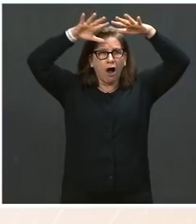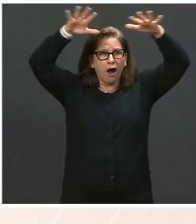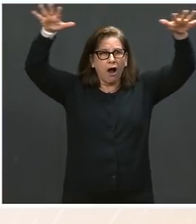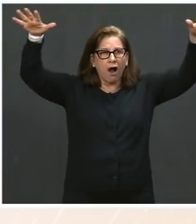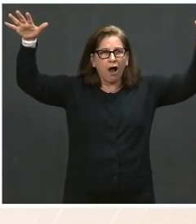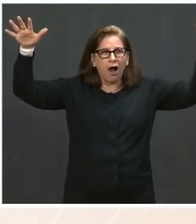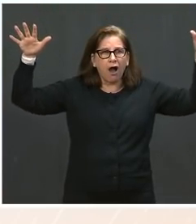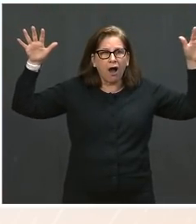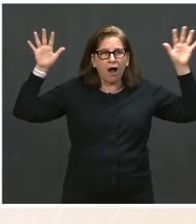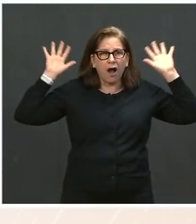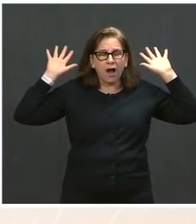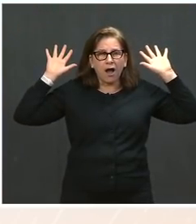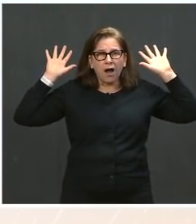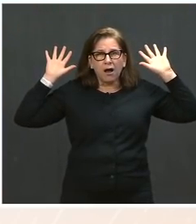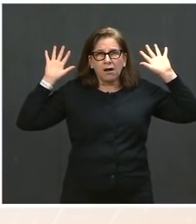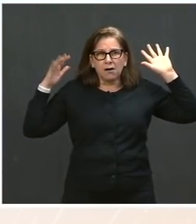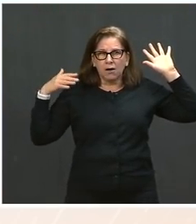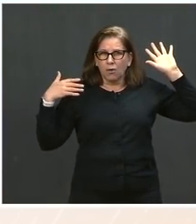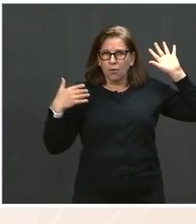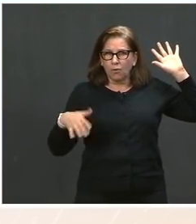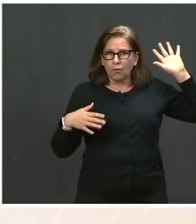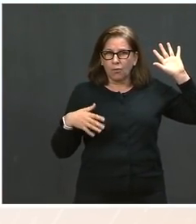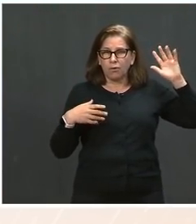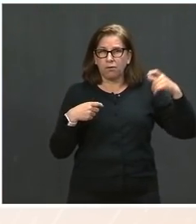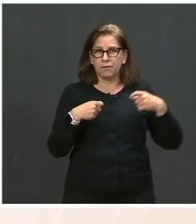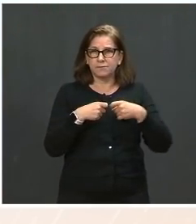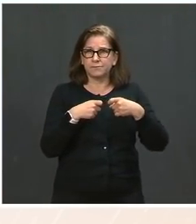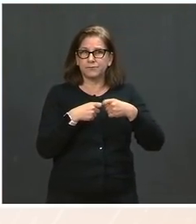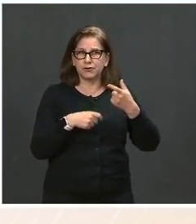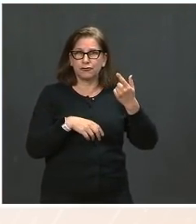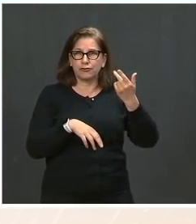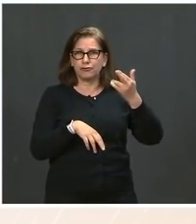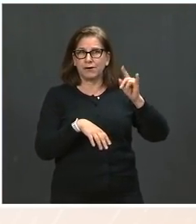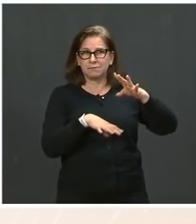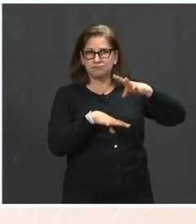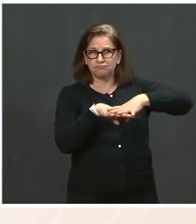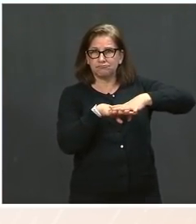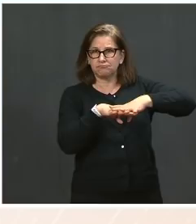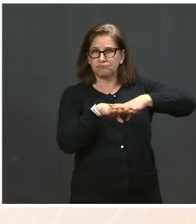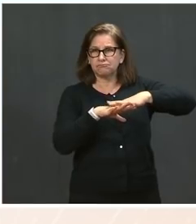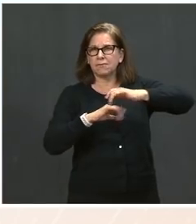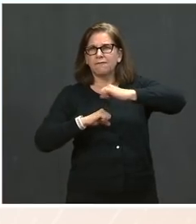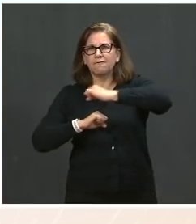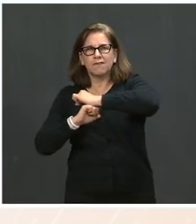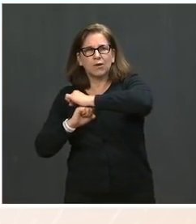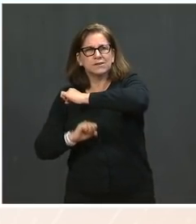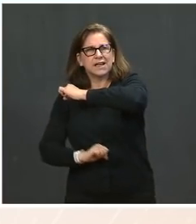and the electric grid is part of the foundation of who we are as a nation? And we need to invest in it